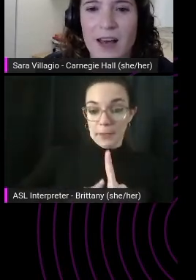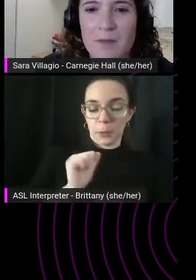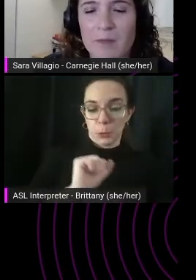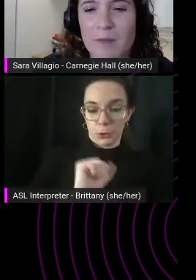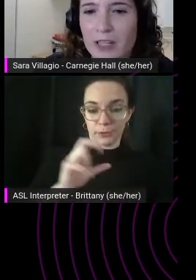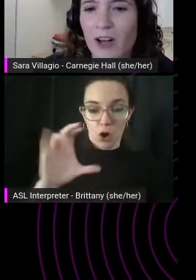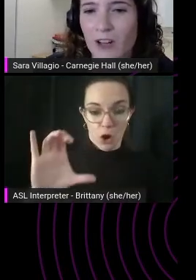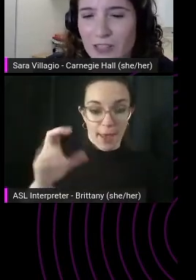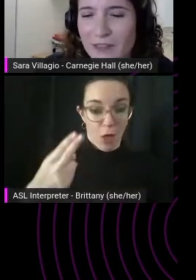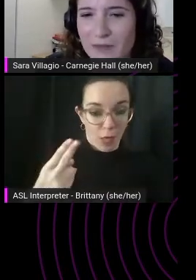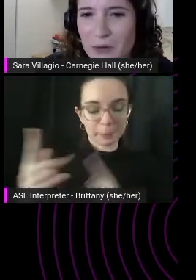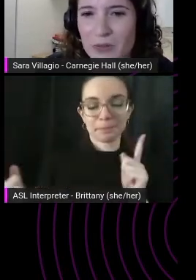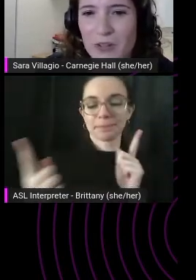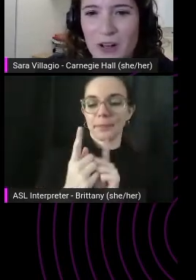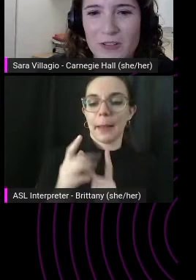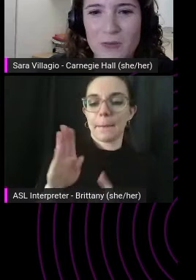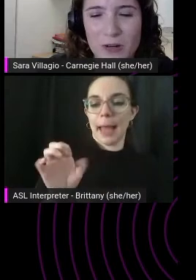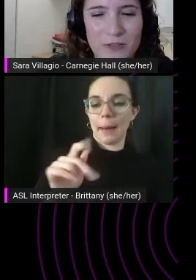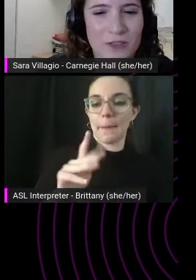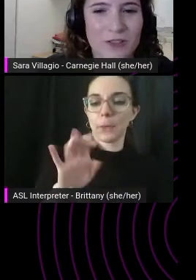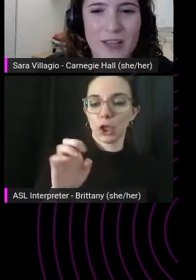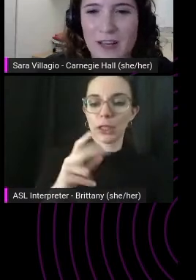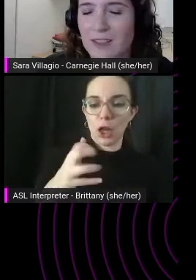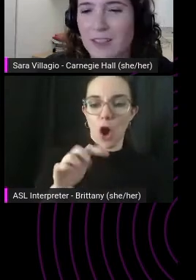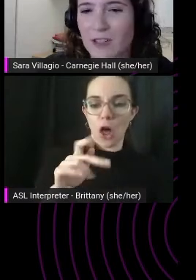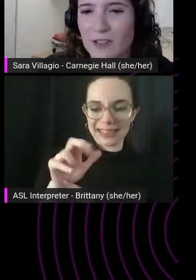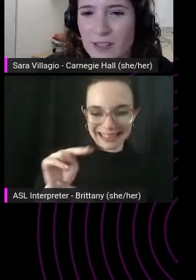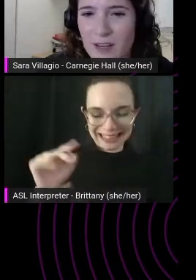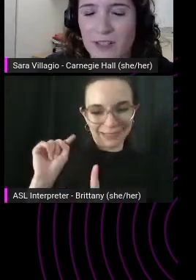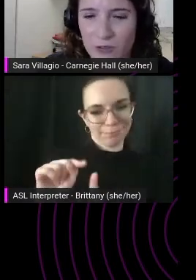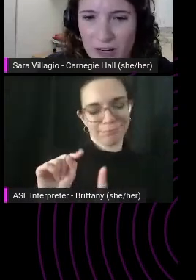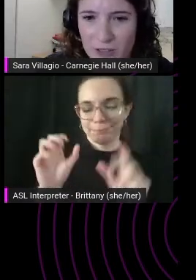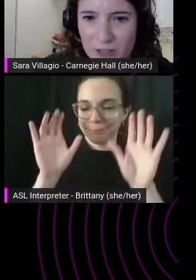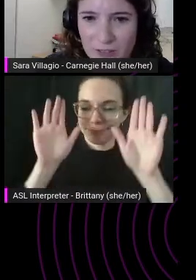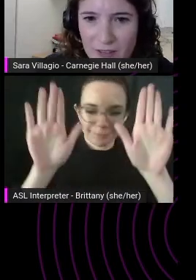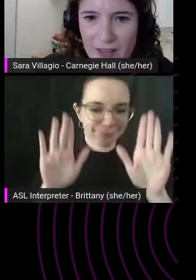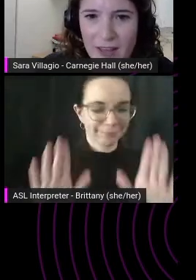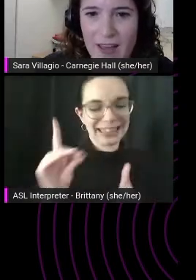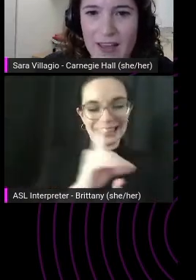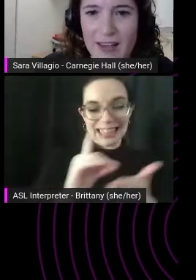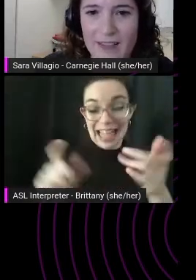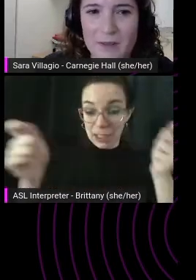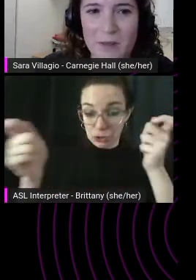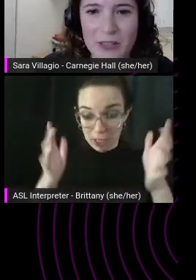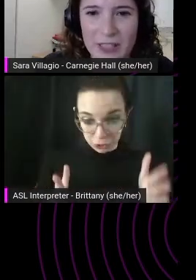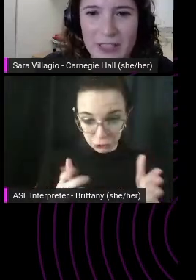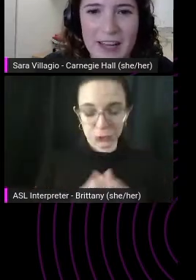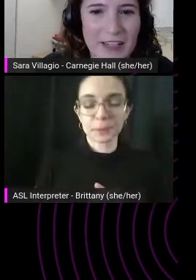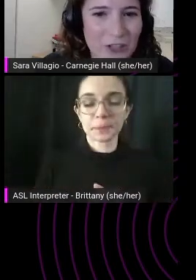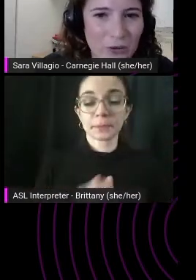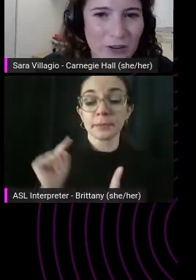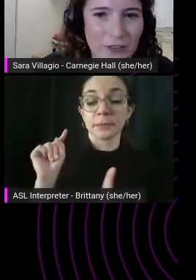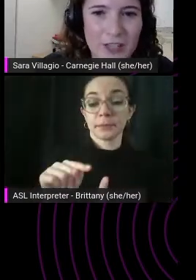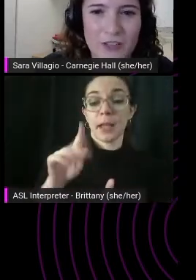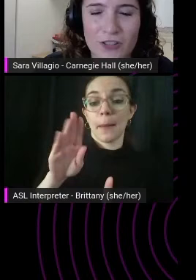I met Bernie Hallstein, who is the hall's wonderful, talented design director. And Bernie, in that intro conversation,